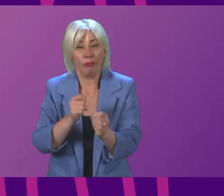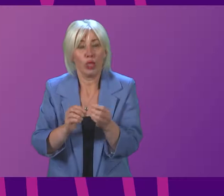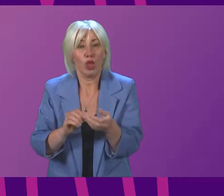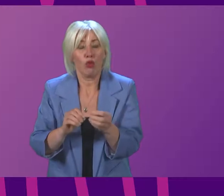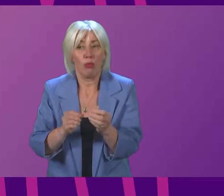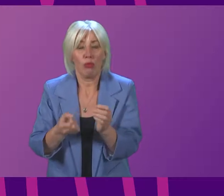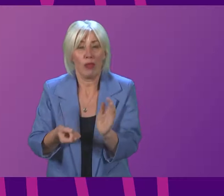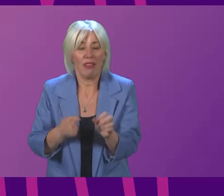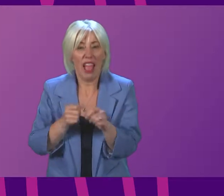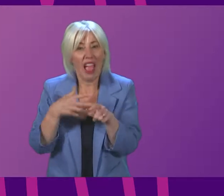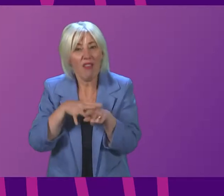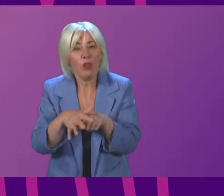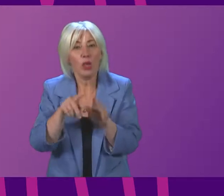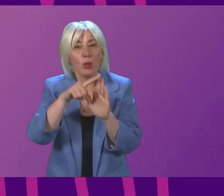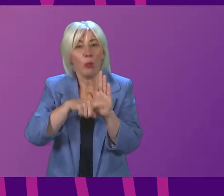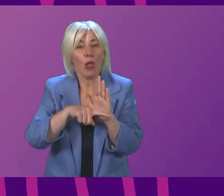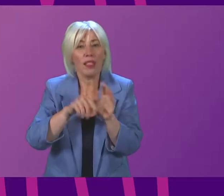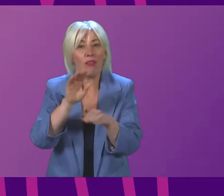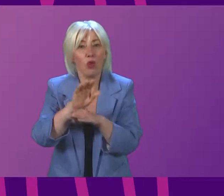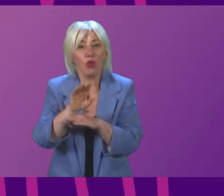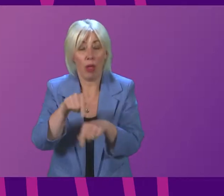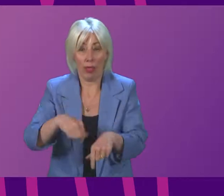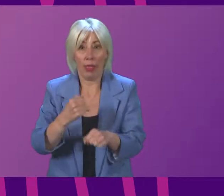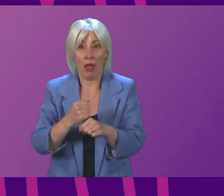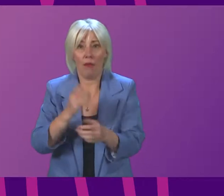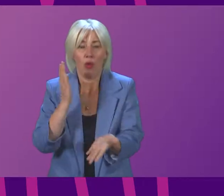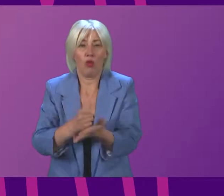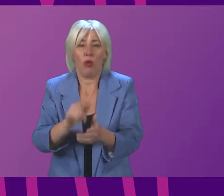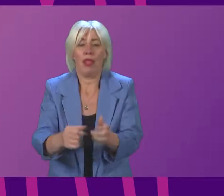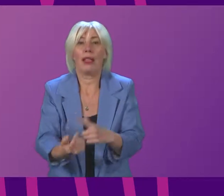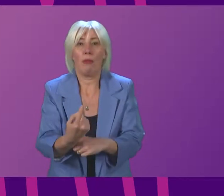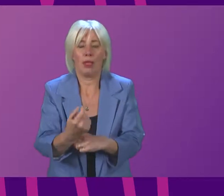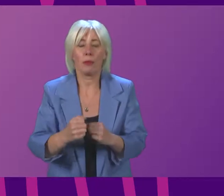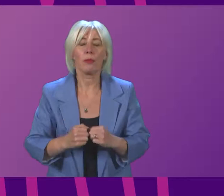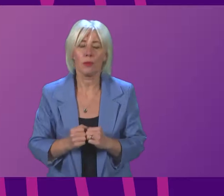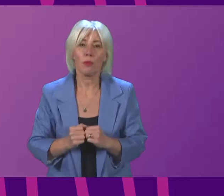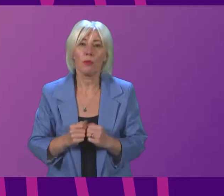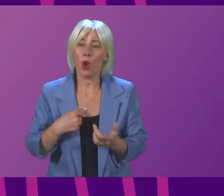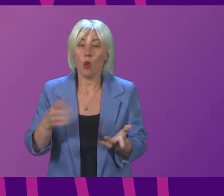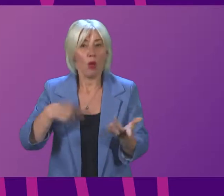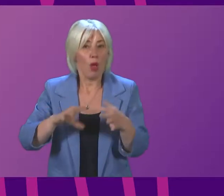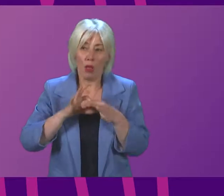what the Government is committed to ensuring is the case. We will co-operate with the inquiry